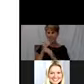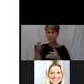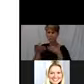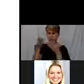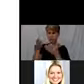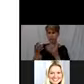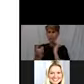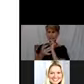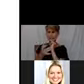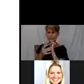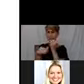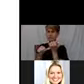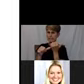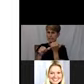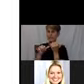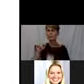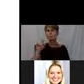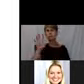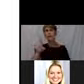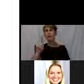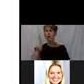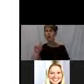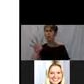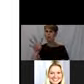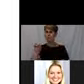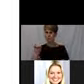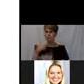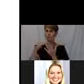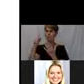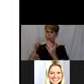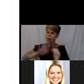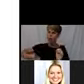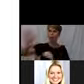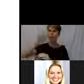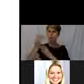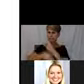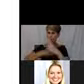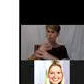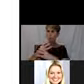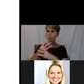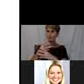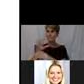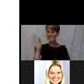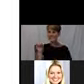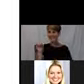to about 140 programs around the world, about 90 of which are in the United States.